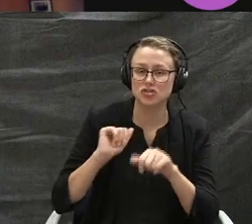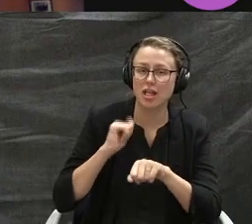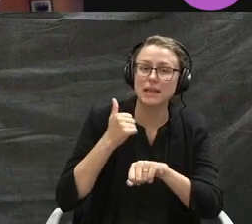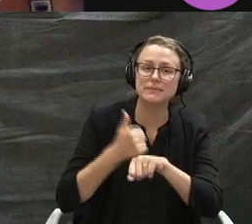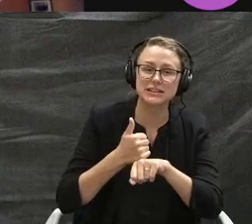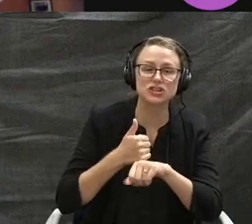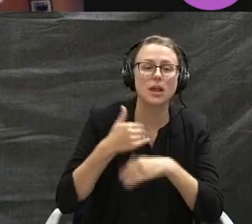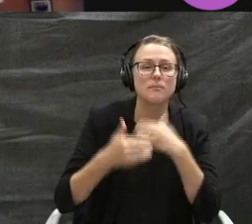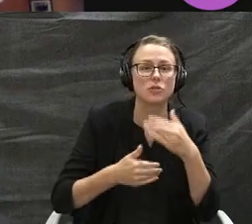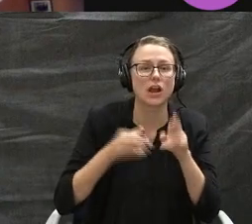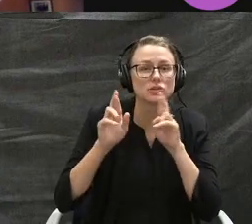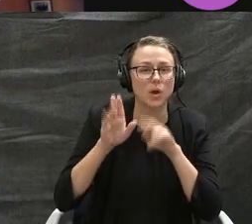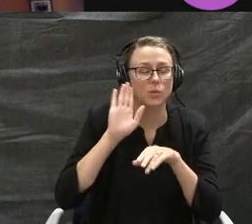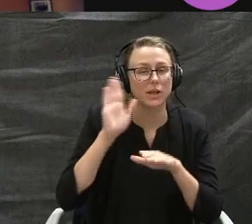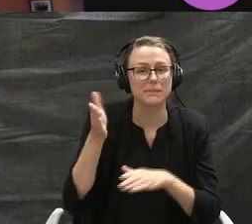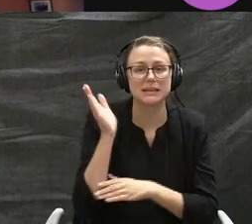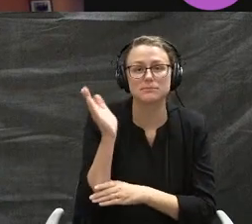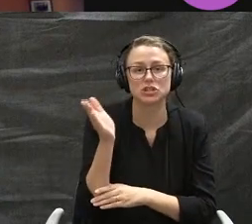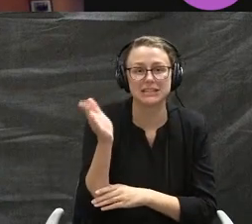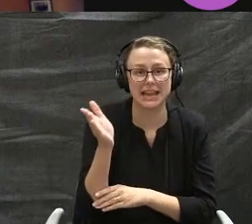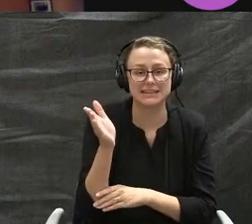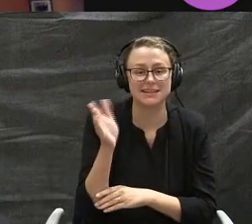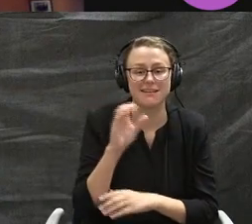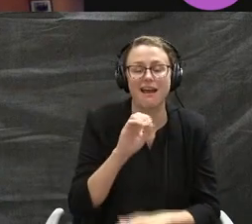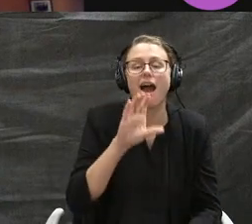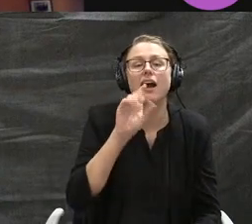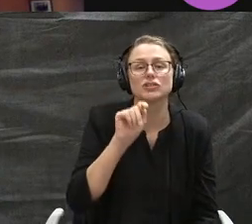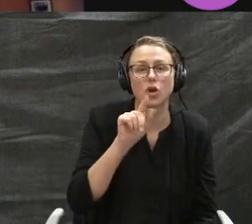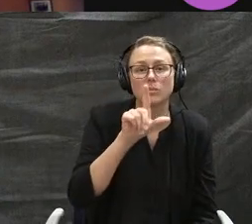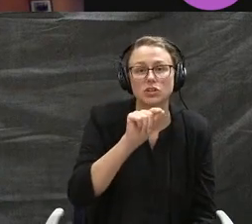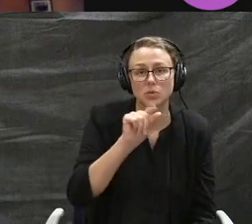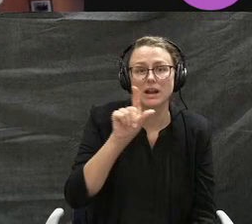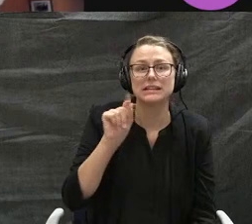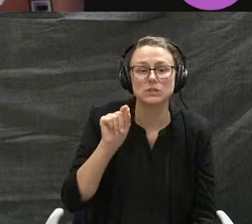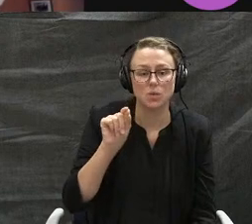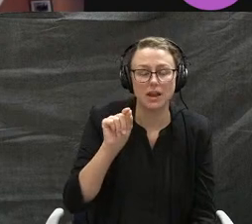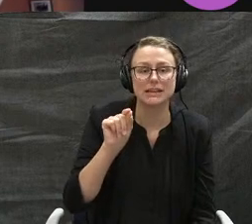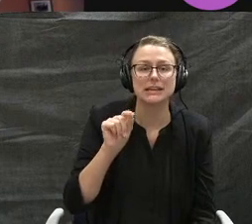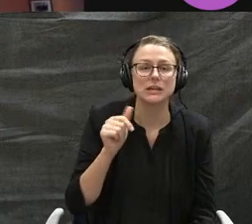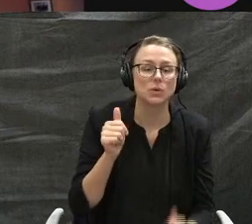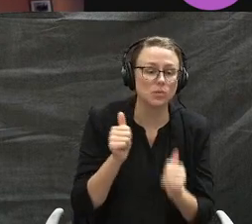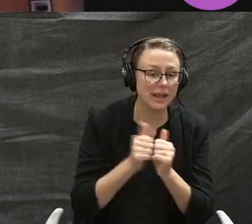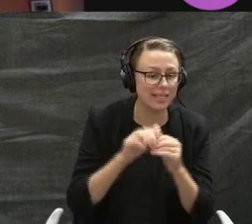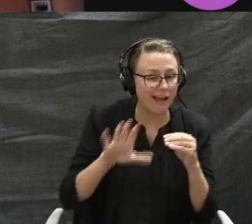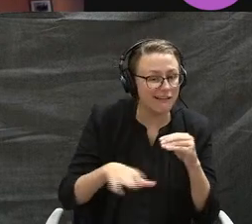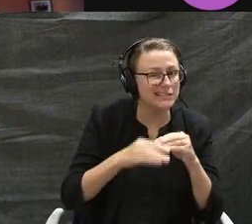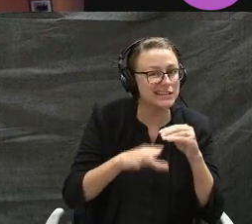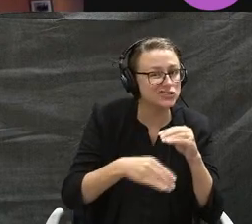presented. Just work in October 2020 with additional progress reports as needed.